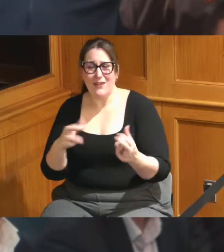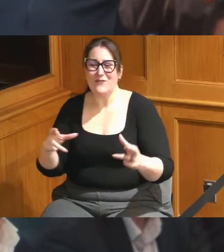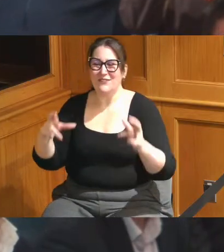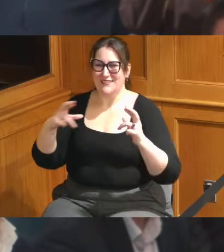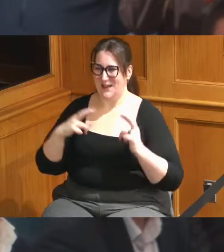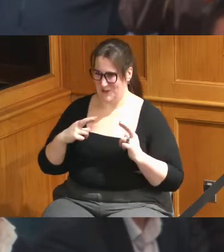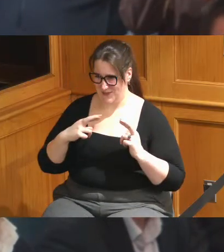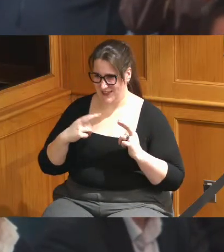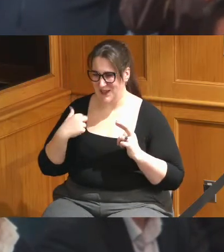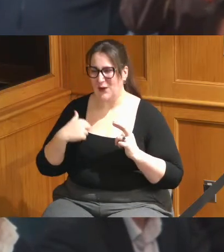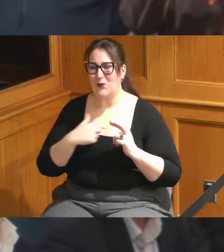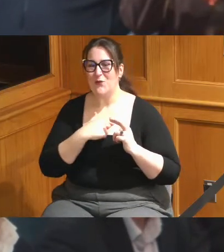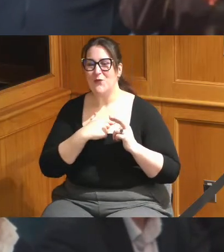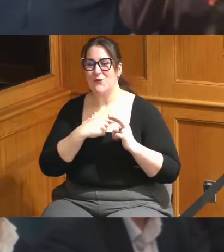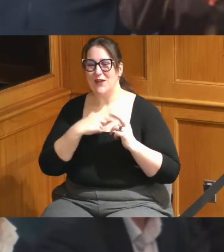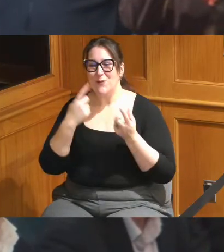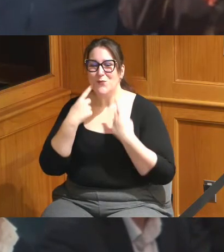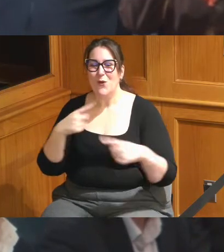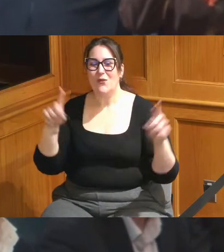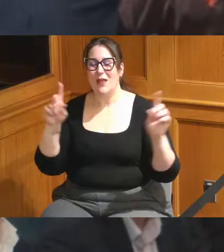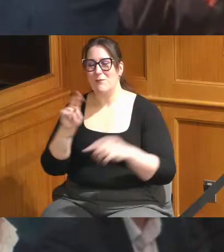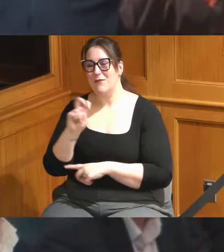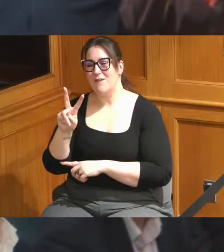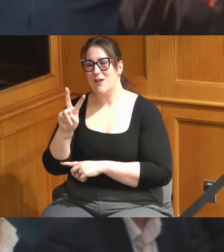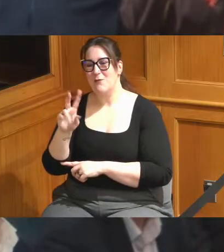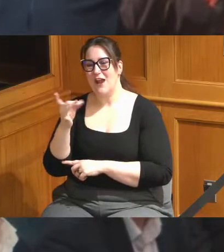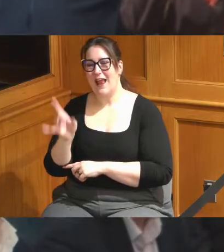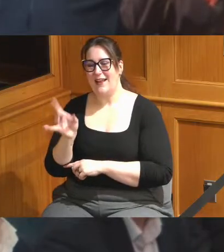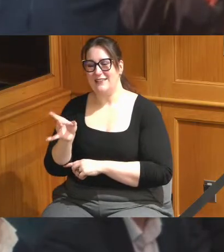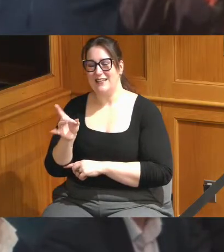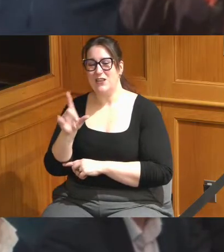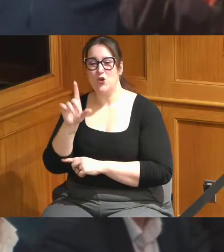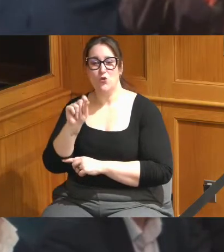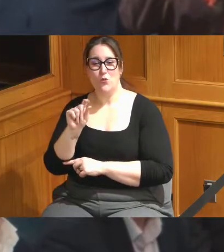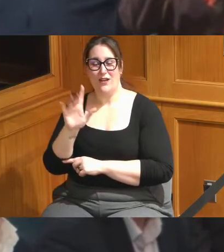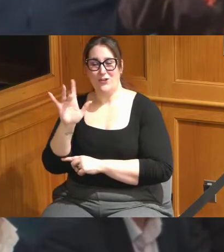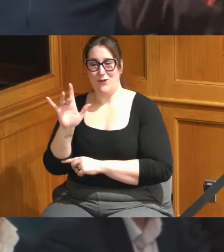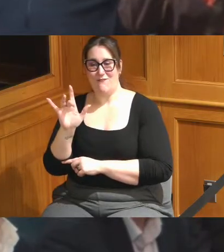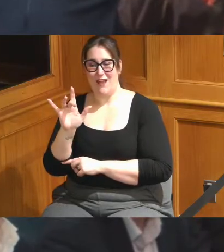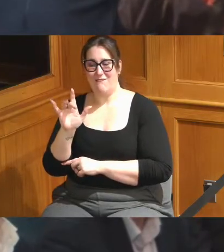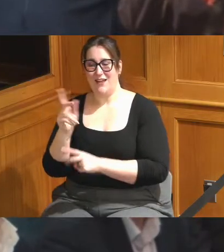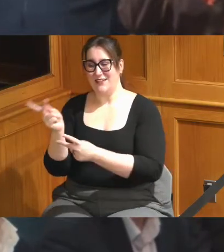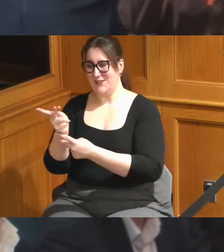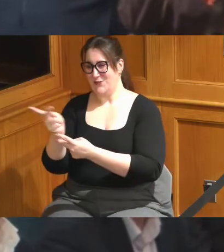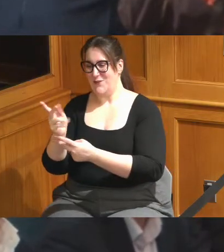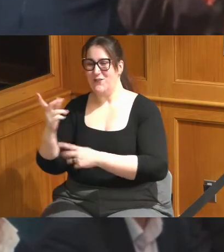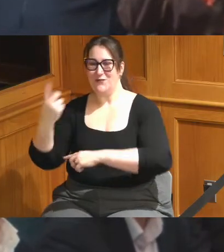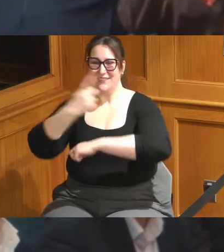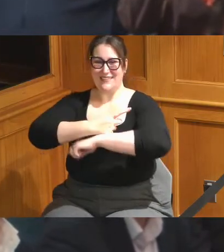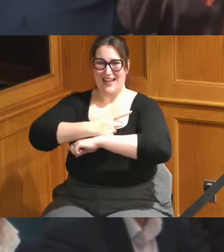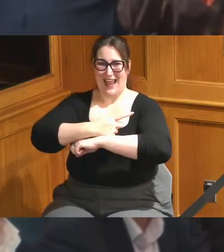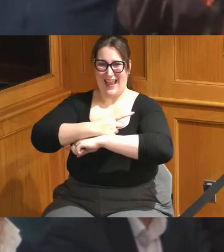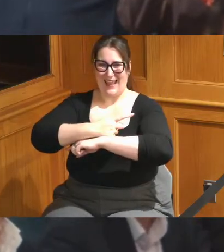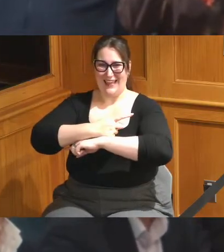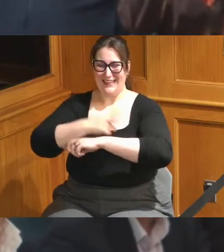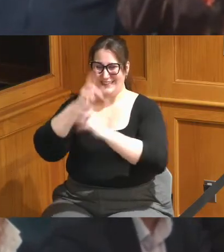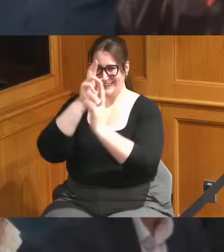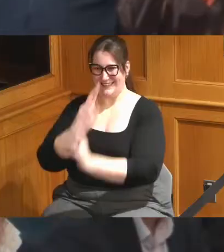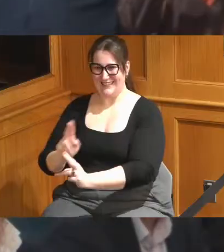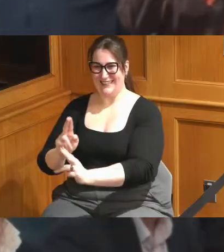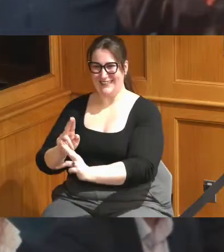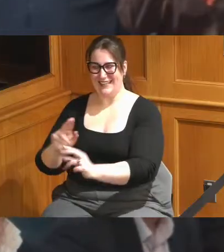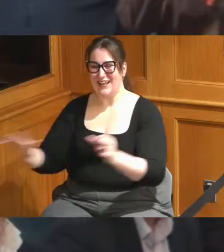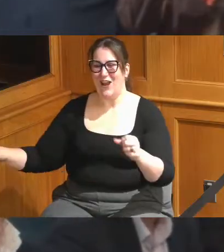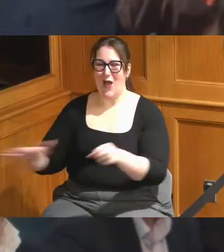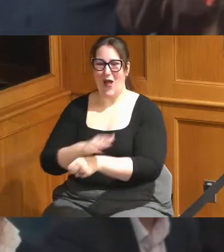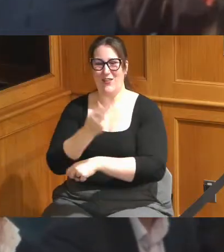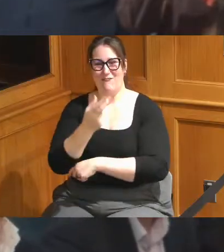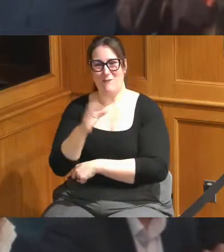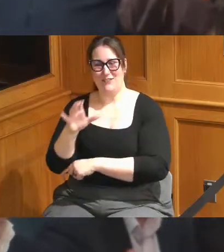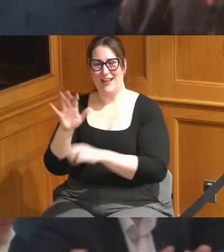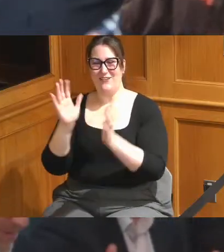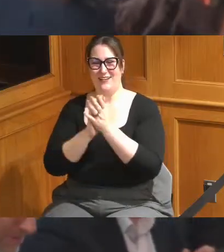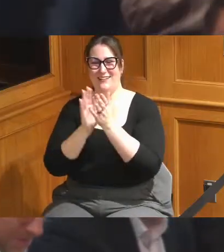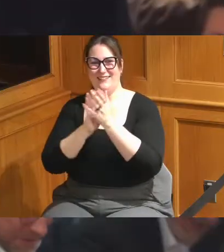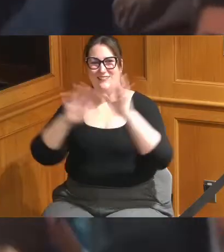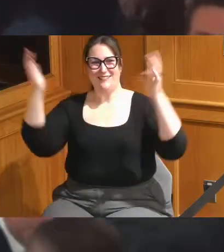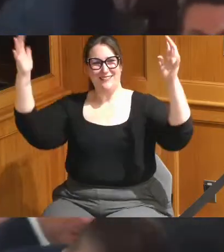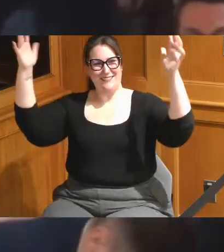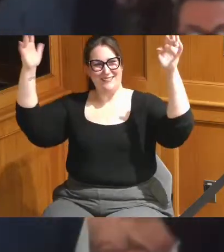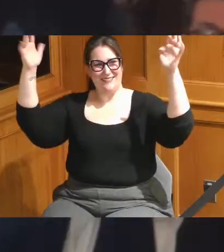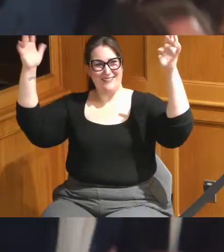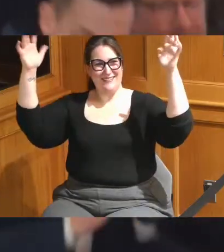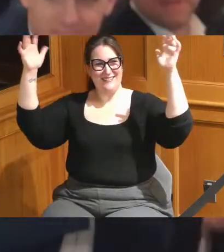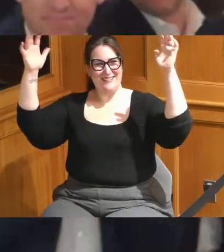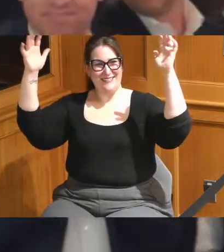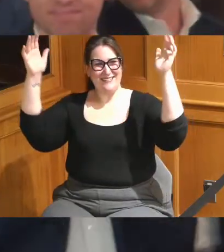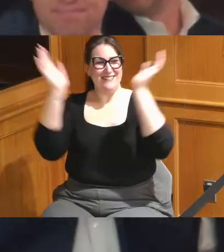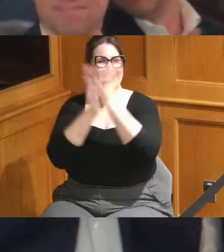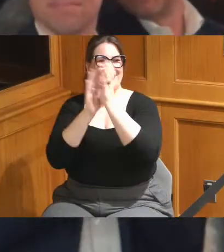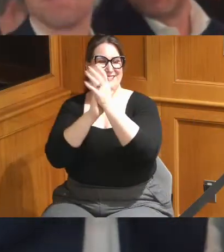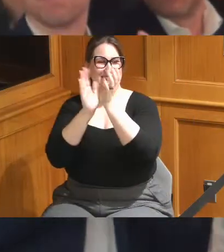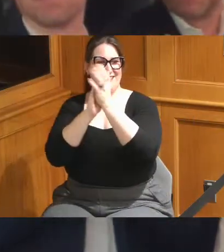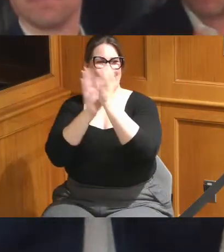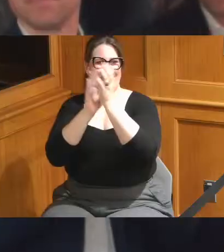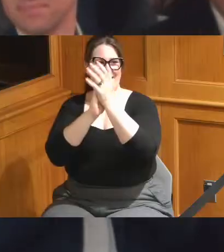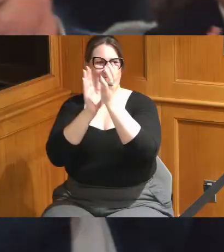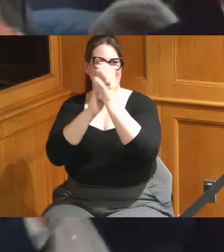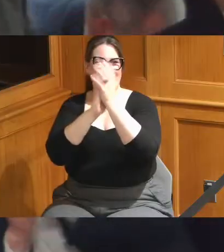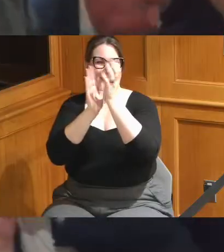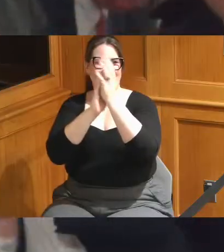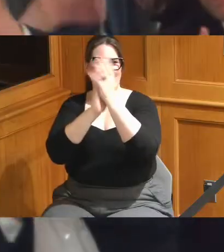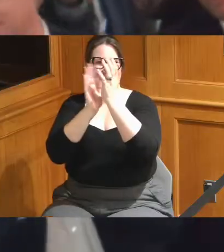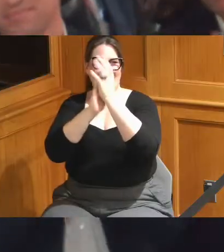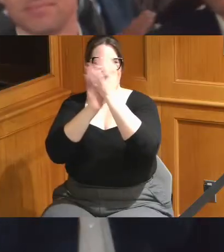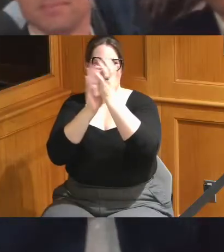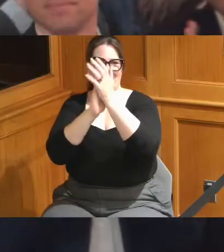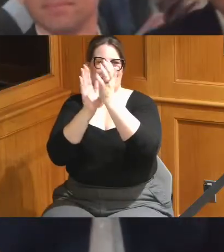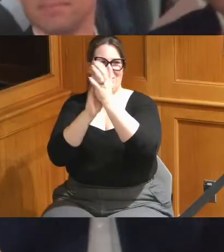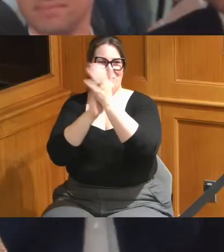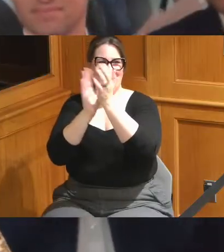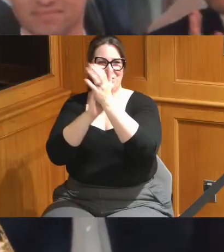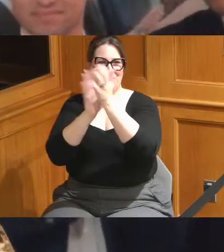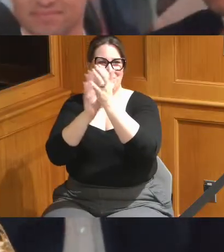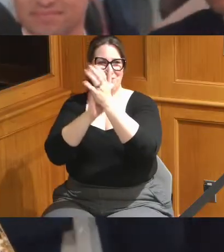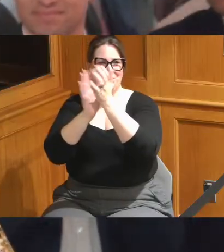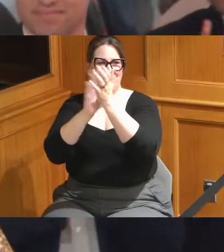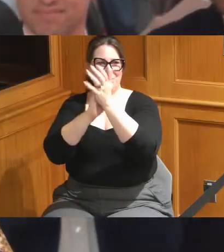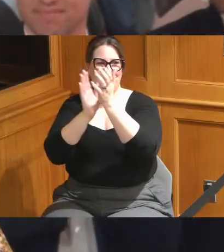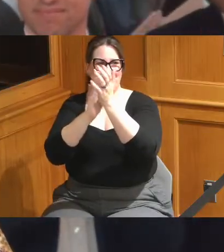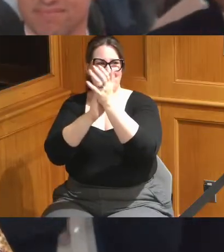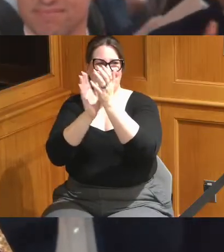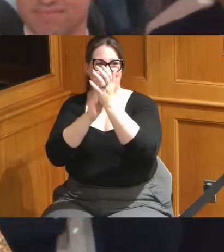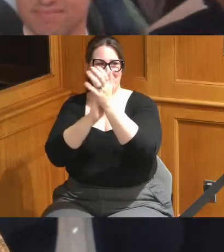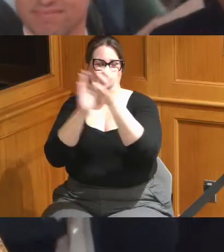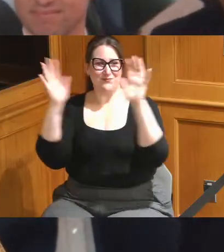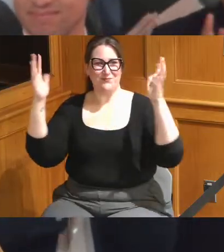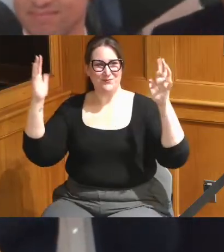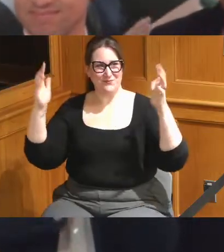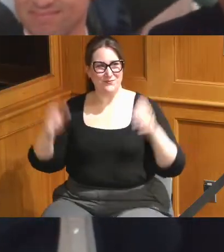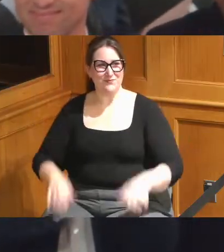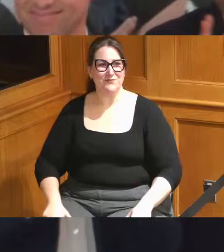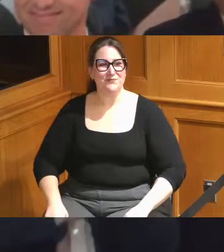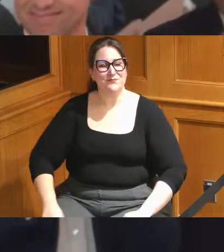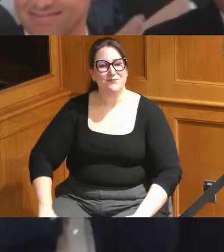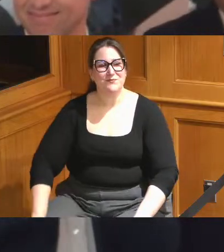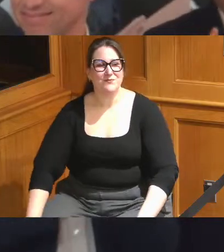And we do hereby proclaim November 18th, 2025 as Gary and Jimmy Day in all of Hamilton County.